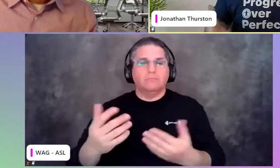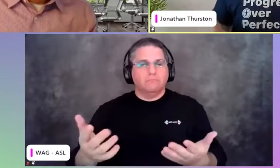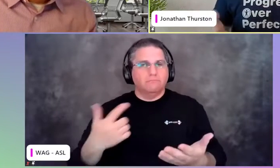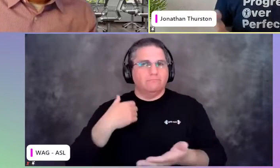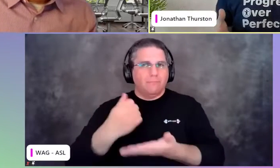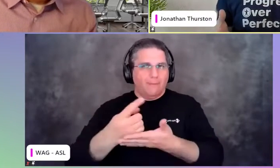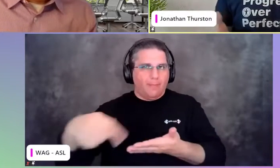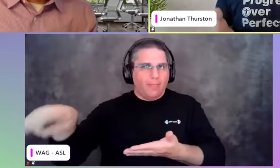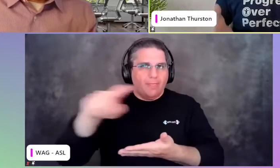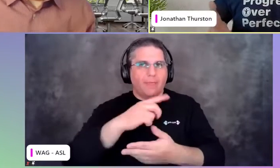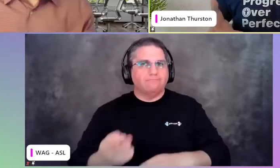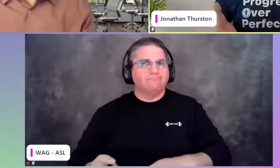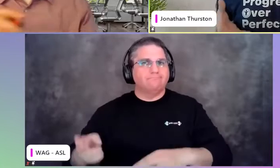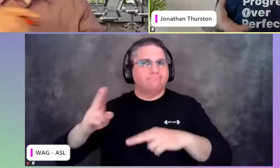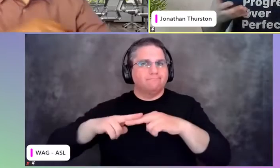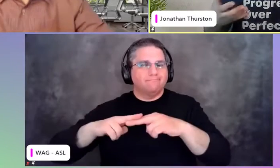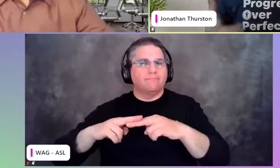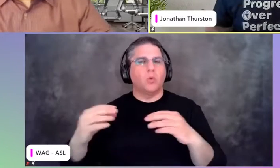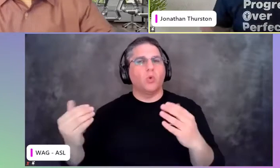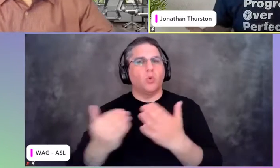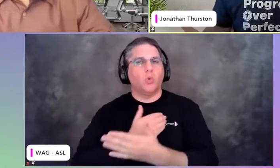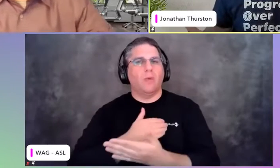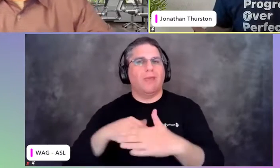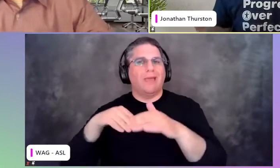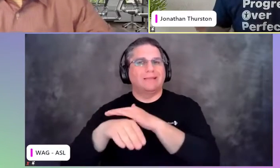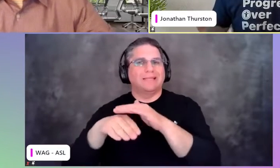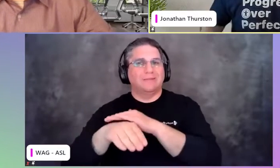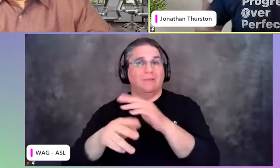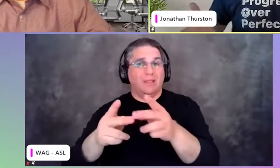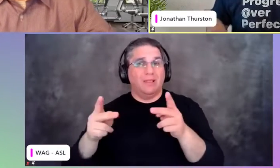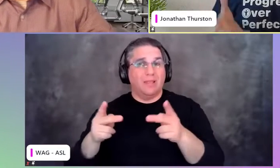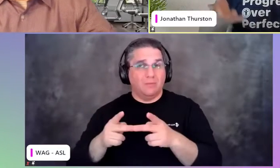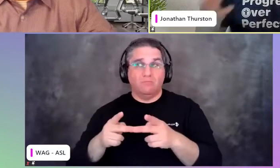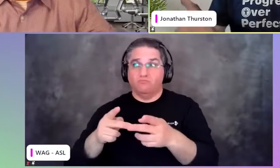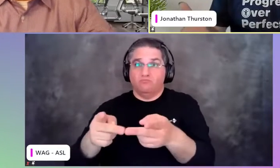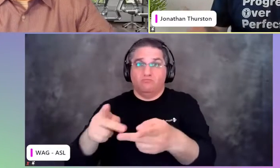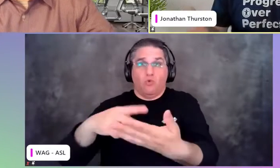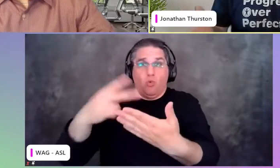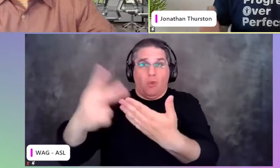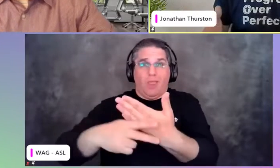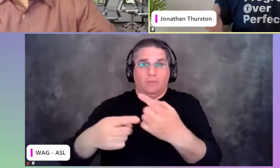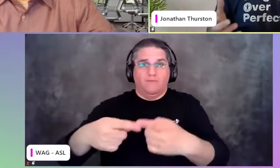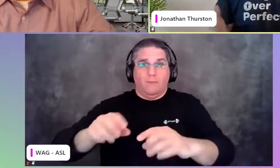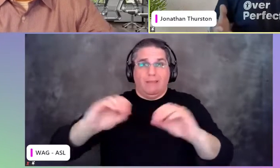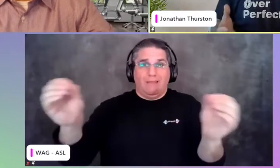what's interesting, and from my experience of working with multiple different companies, helping them to build